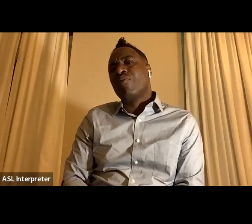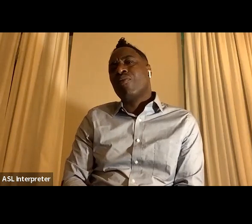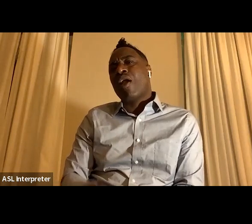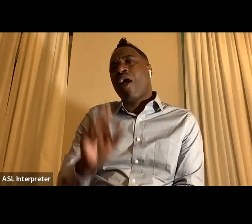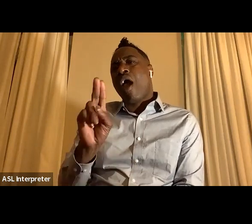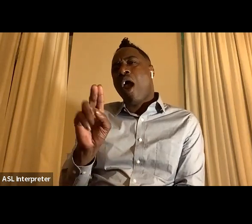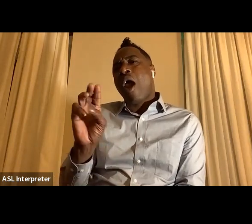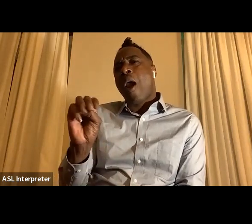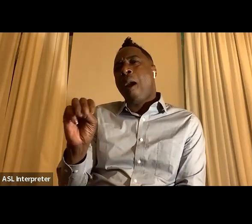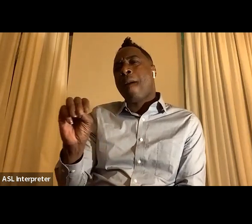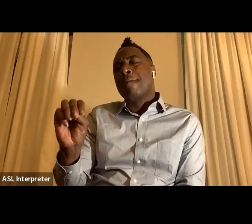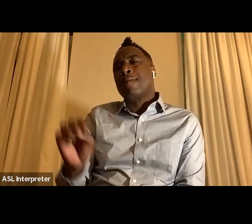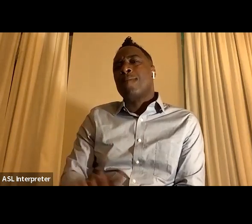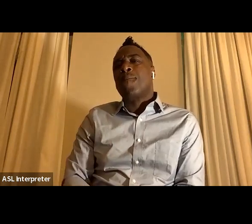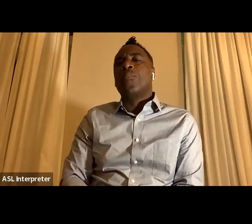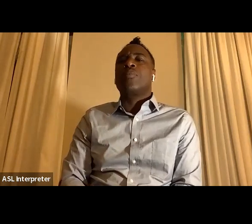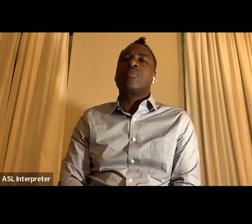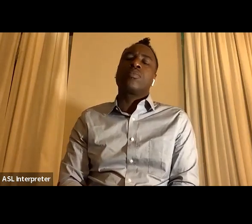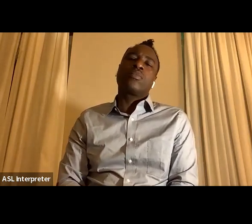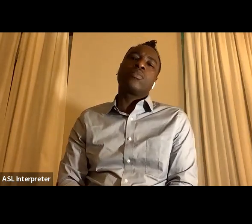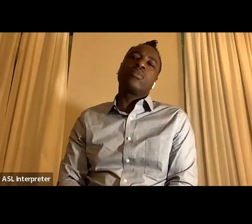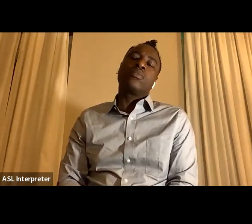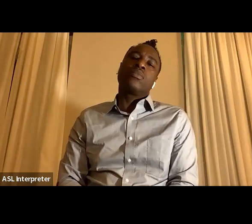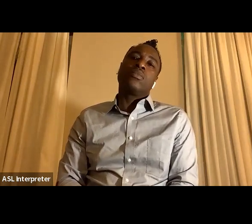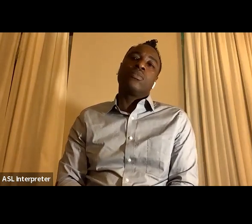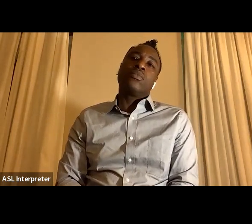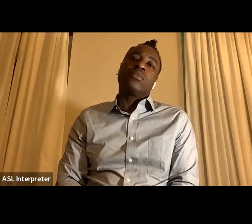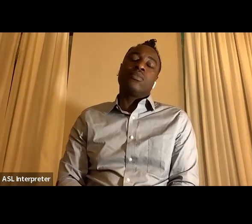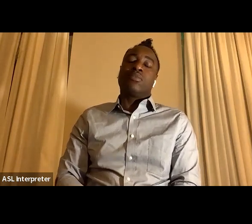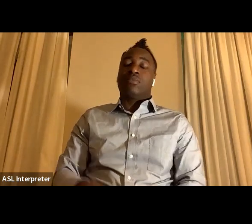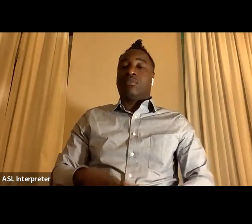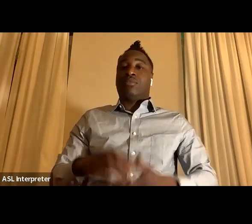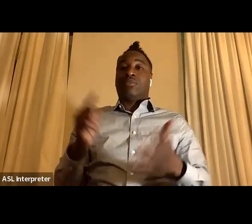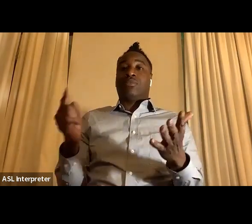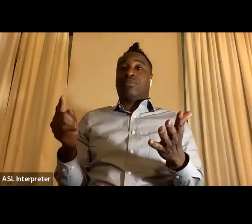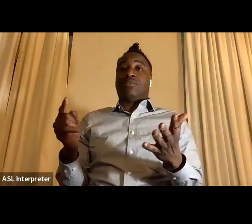I, it's like I'll paint something like I have an idea for a painting